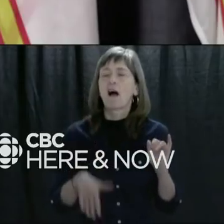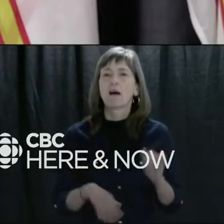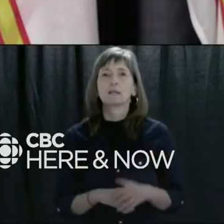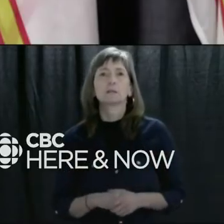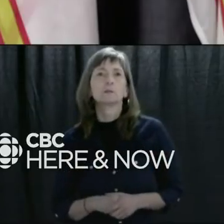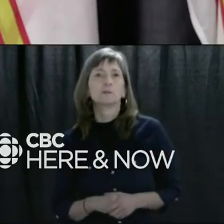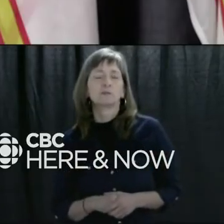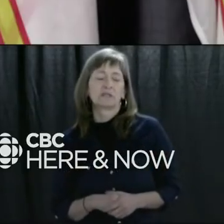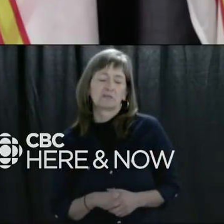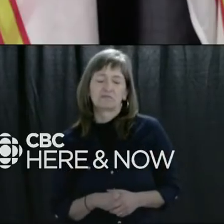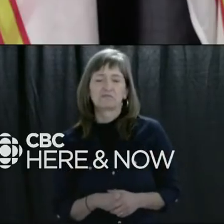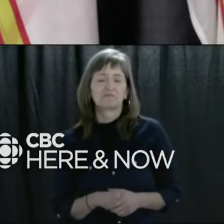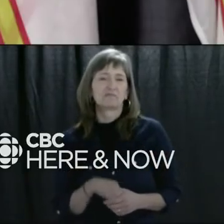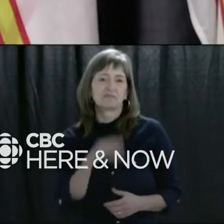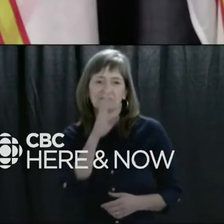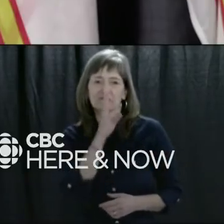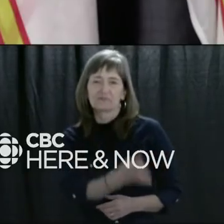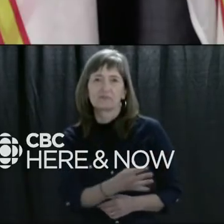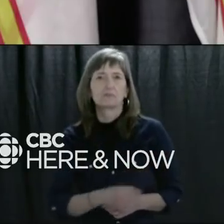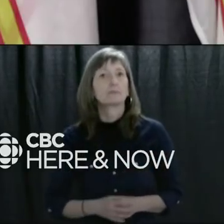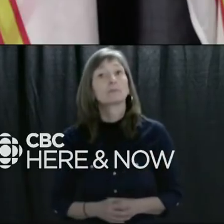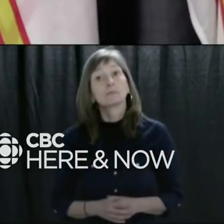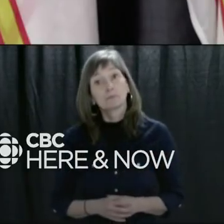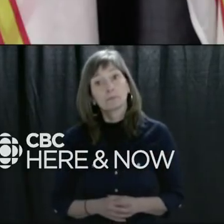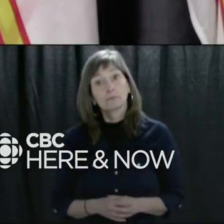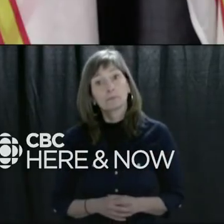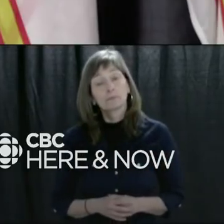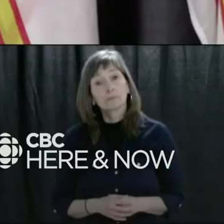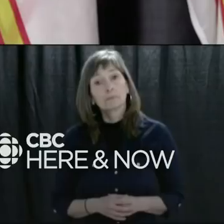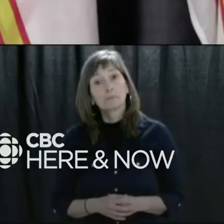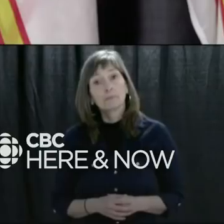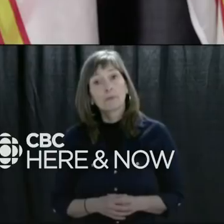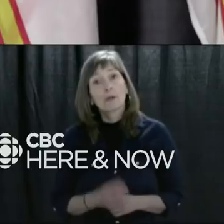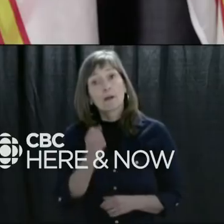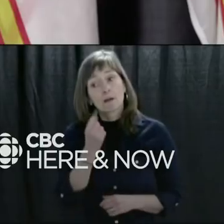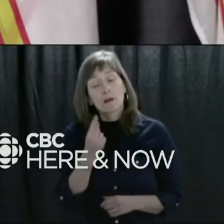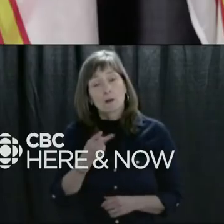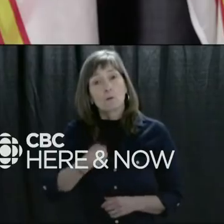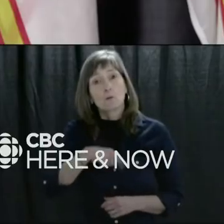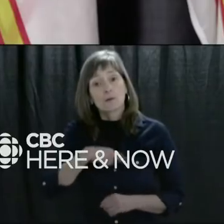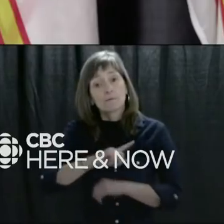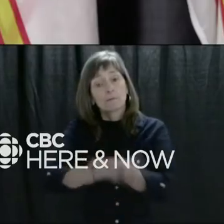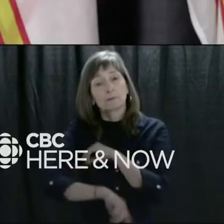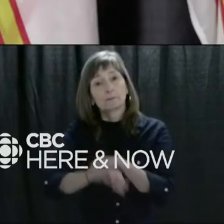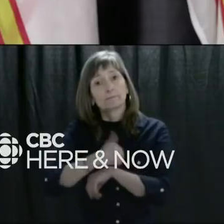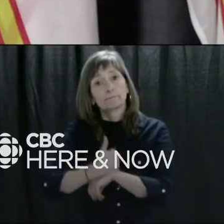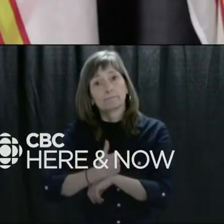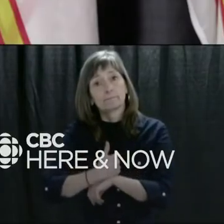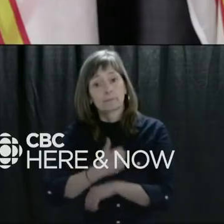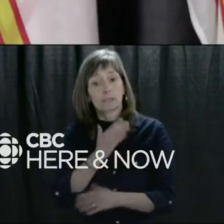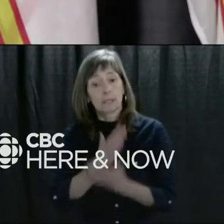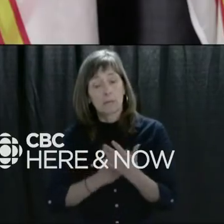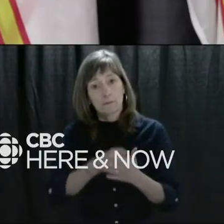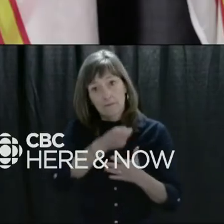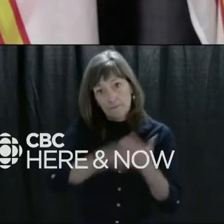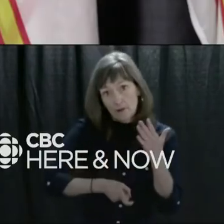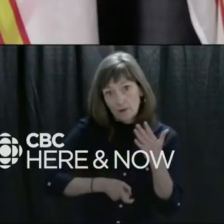THIS SERIOUSLY. ONE OF THE CONSEQUENCES OR SOME OF THE CONSEQUENCES THAT WE PUT